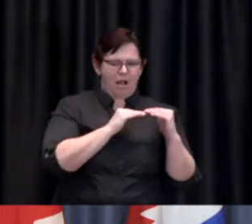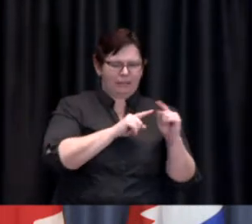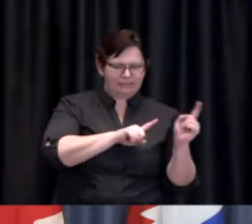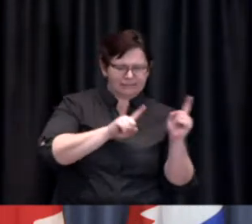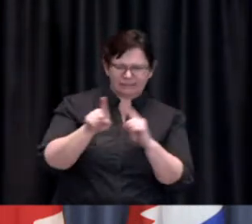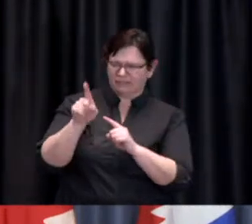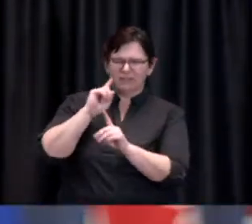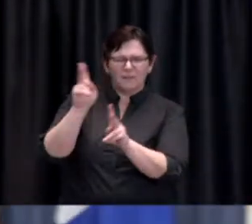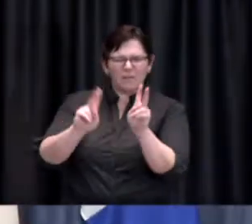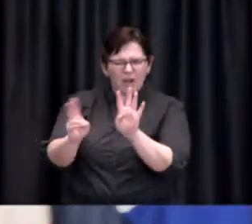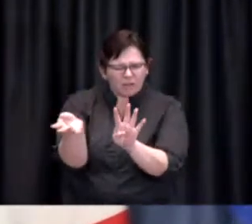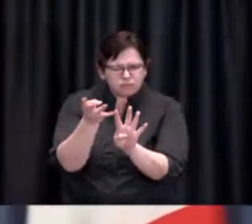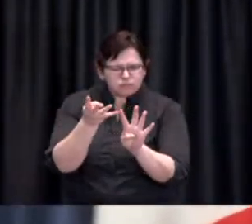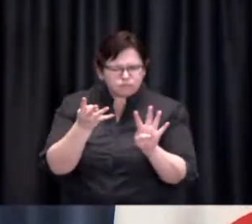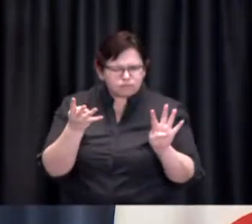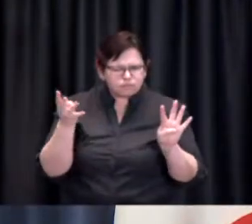for testing at the time.